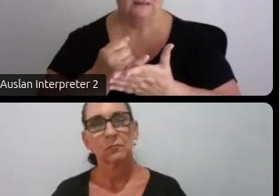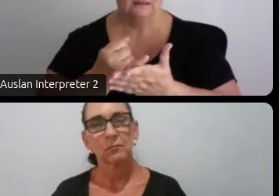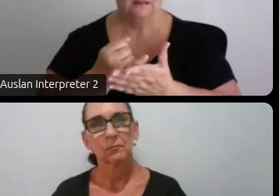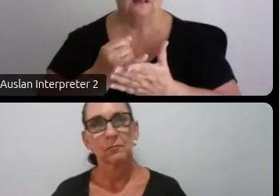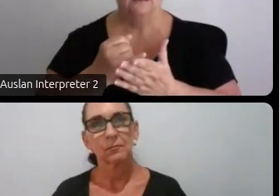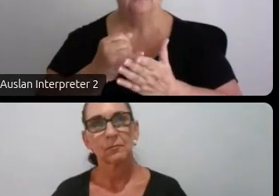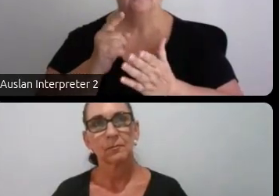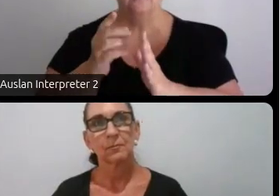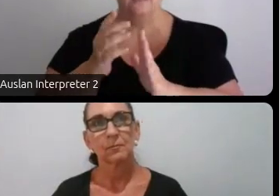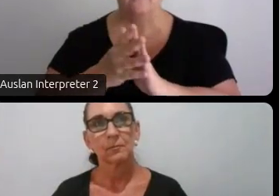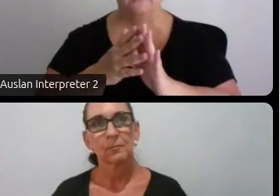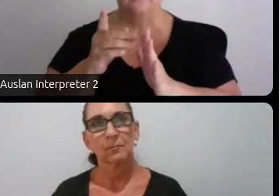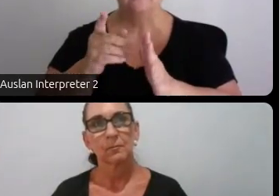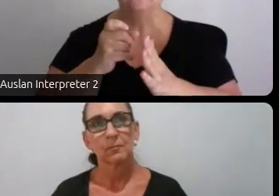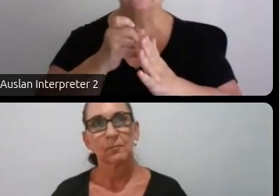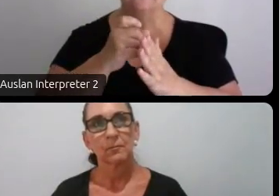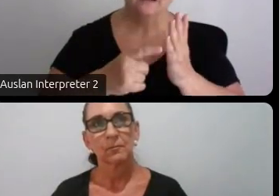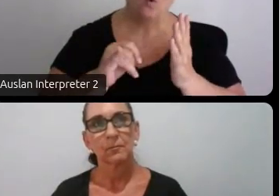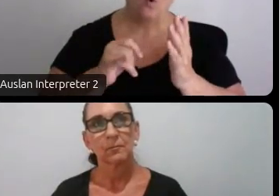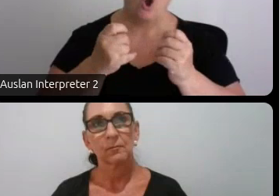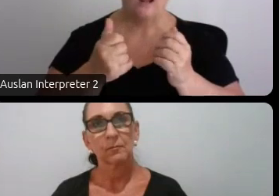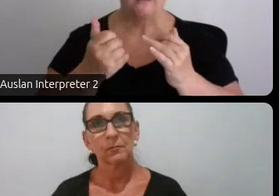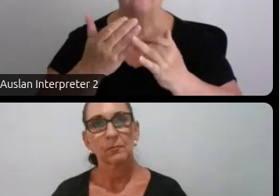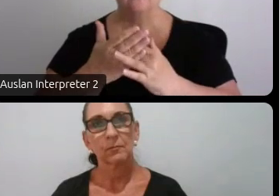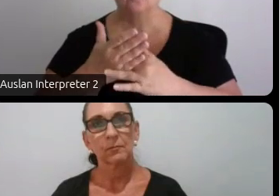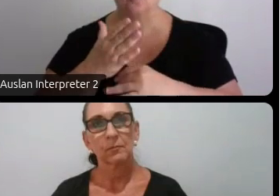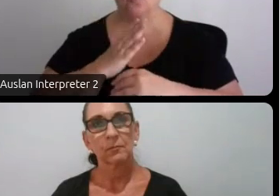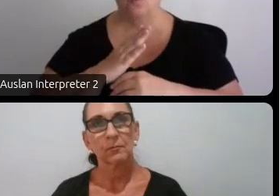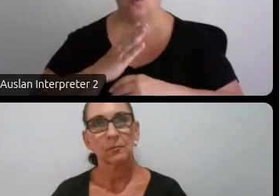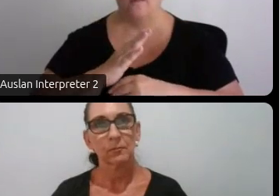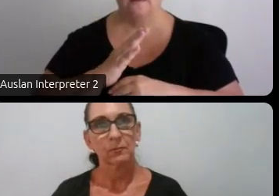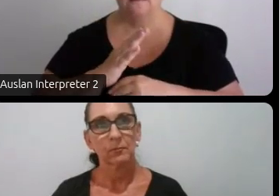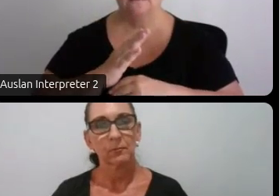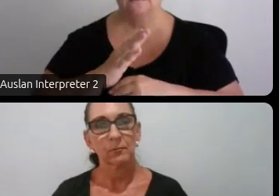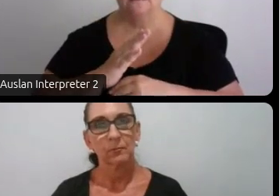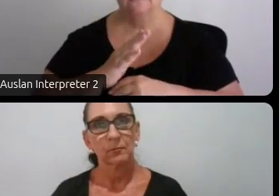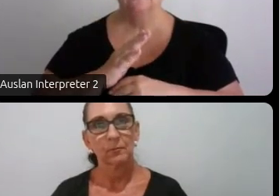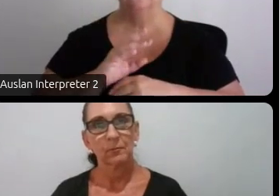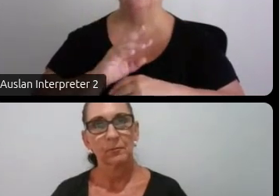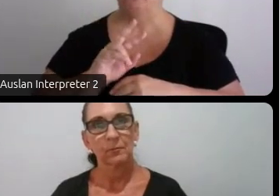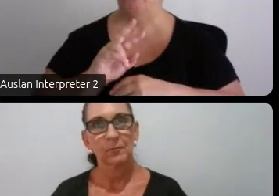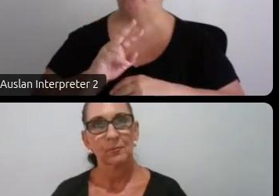the disability or early intervention requirements. So my view is that there's two kind of ways this